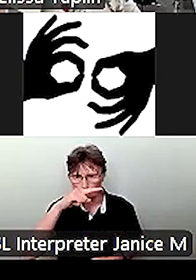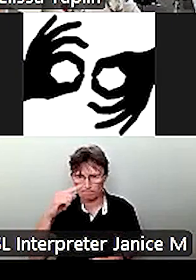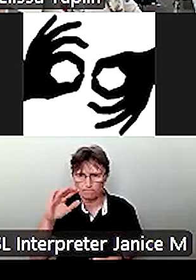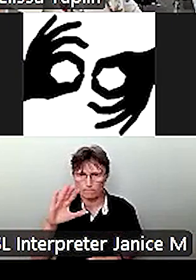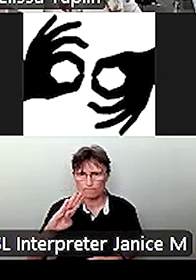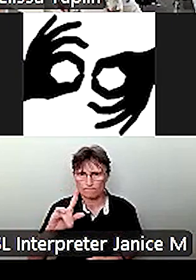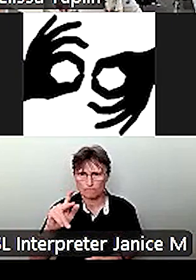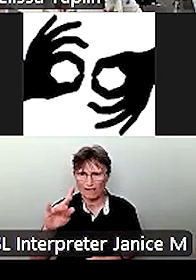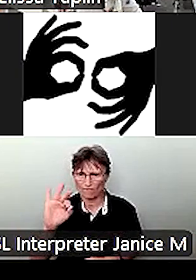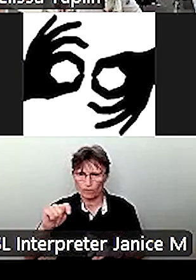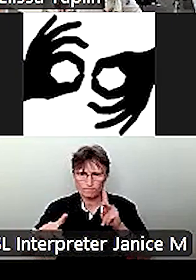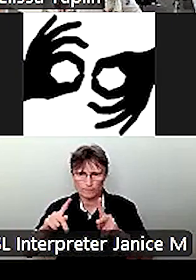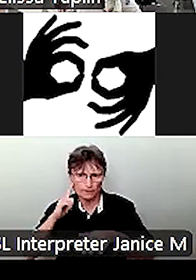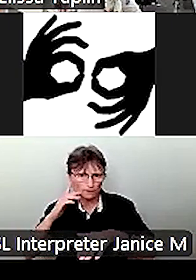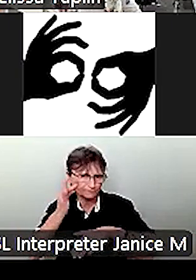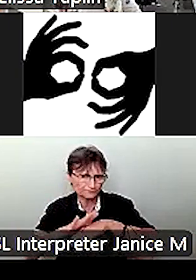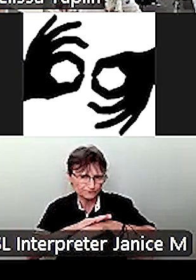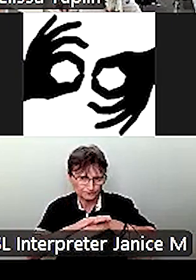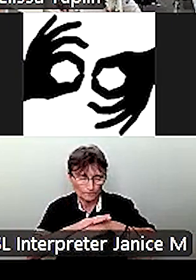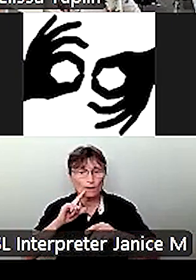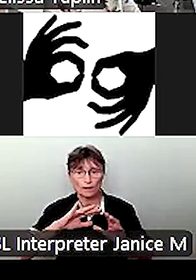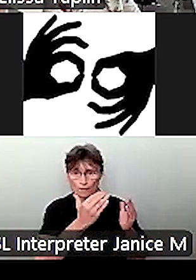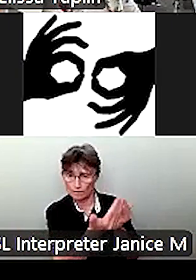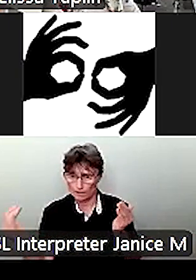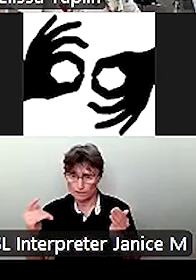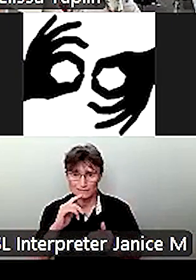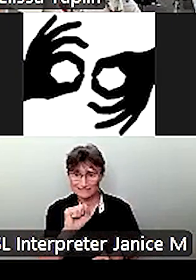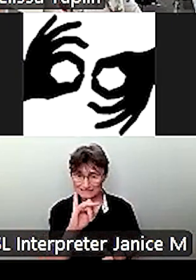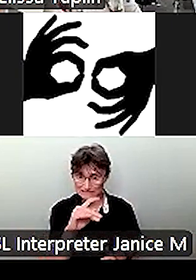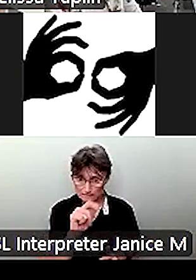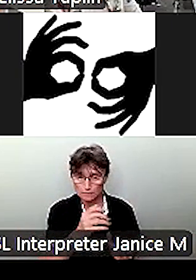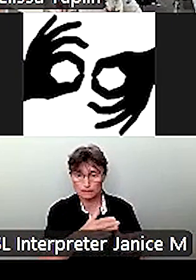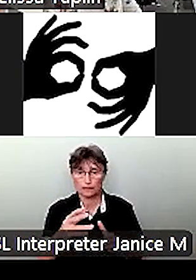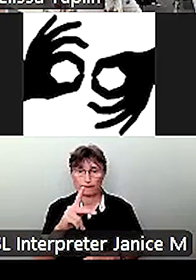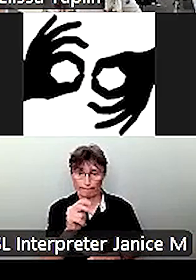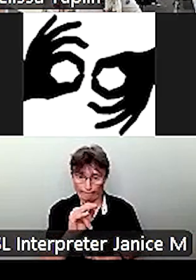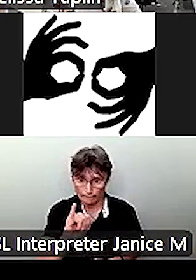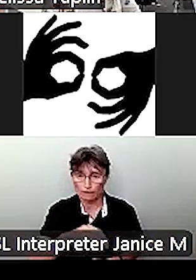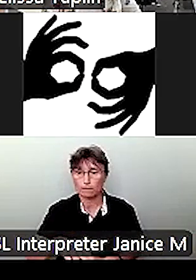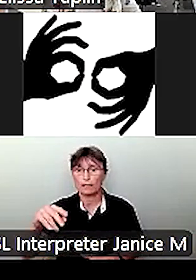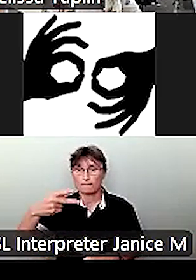people — comprising the Siksika, Kainai and Piikani Nations, as well as Treaty 7 signatories,